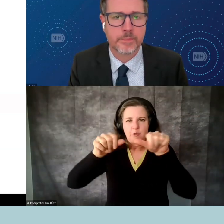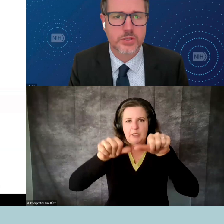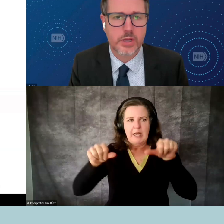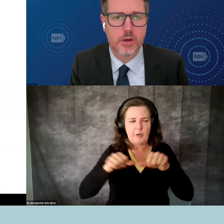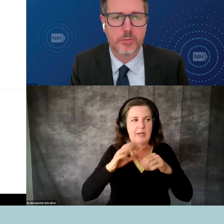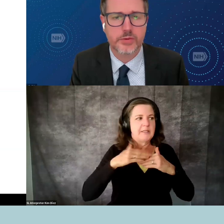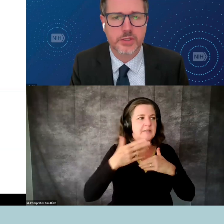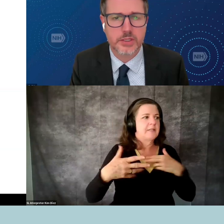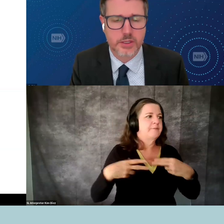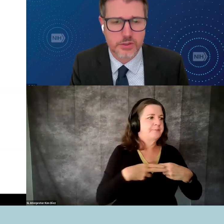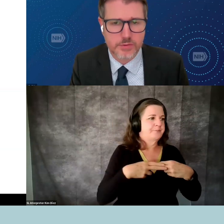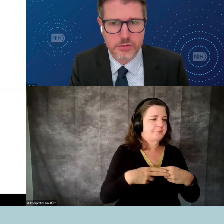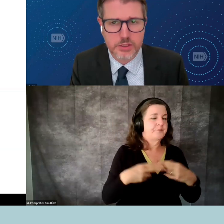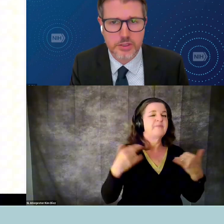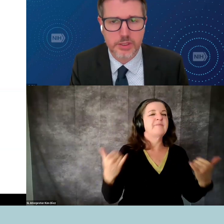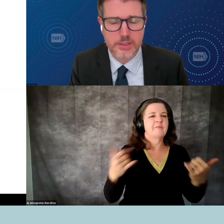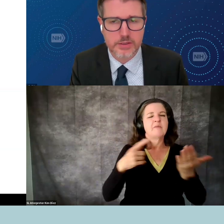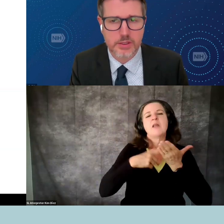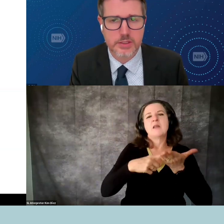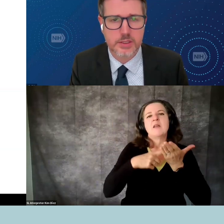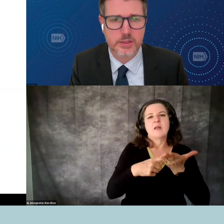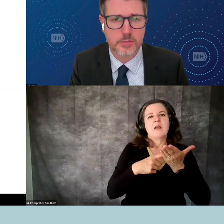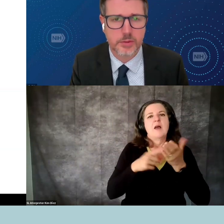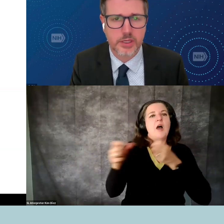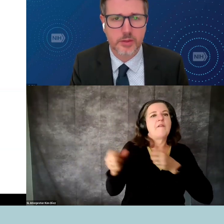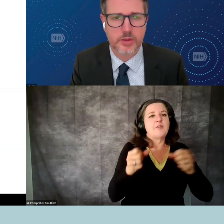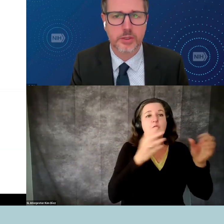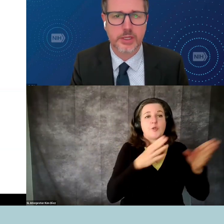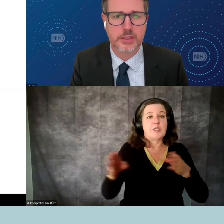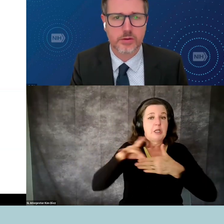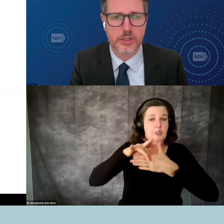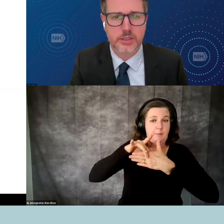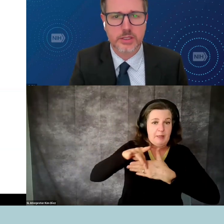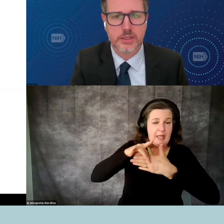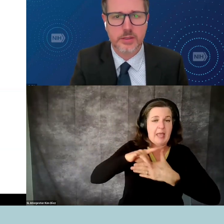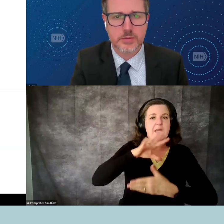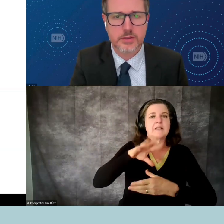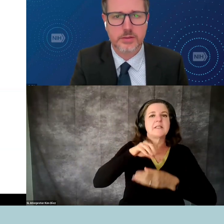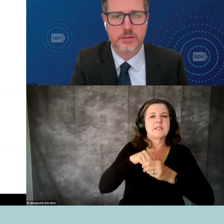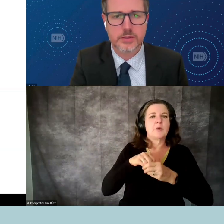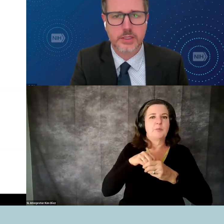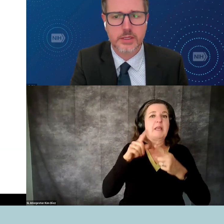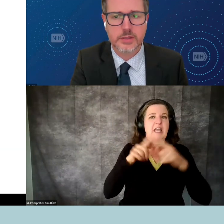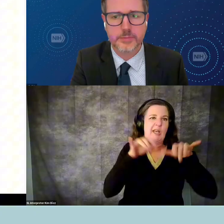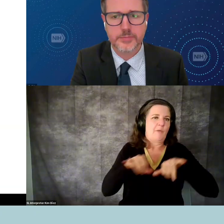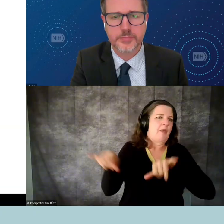So now I'll move into discussion of the strategic plans content, beginning with the plan's cross-cutting themes. Next slide.